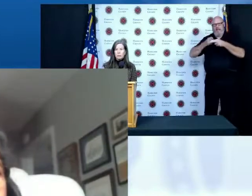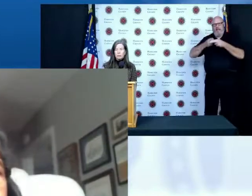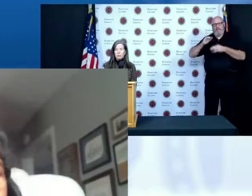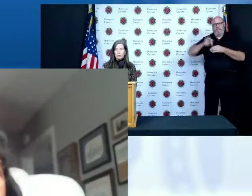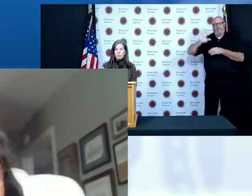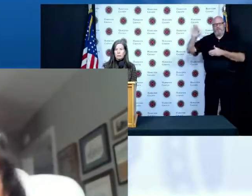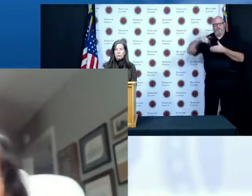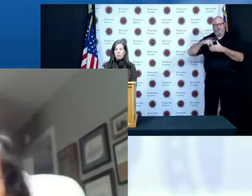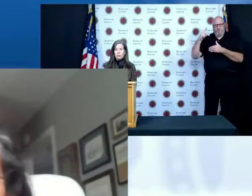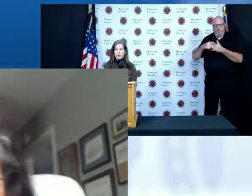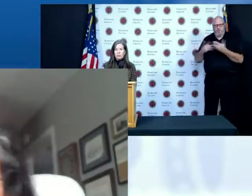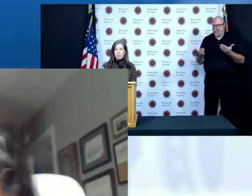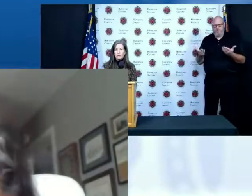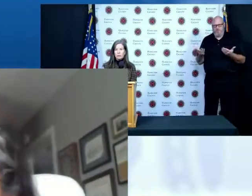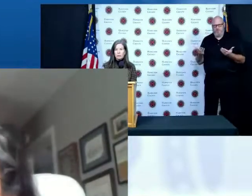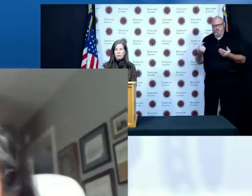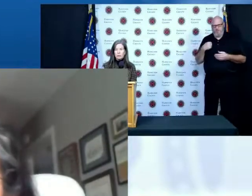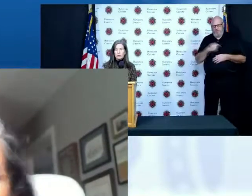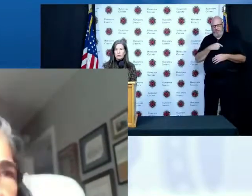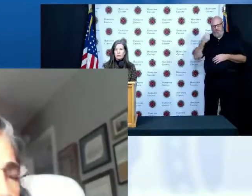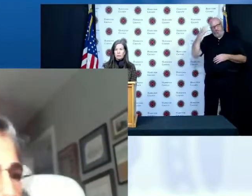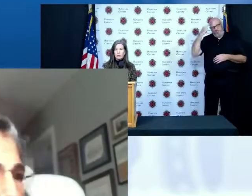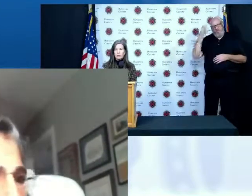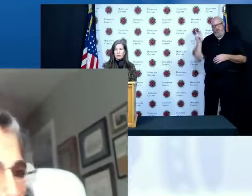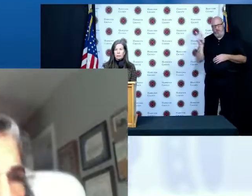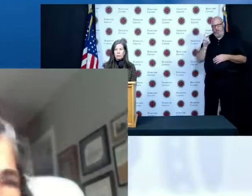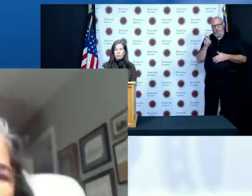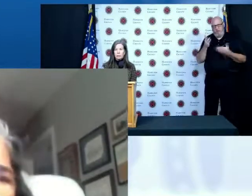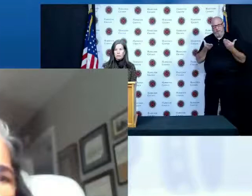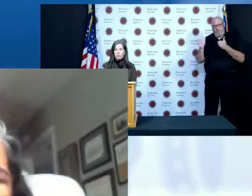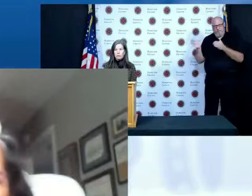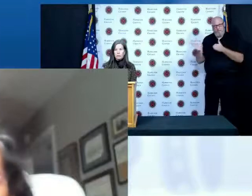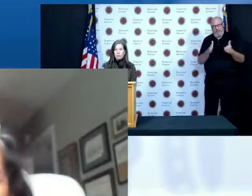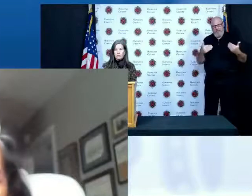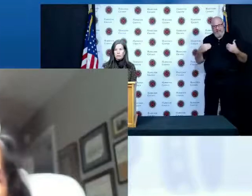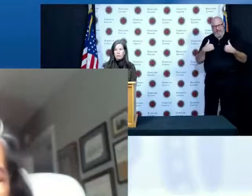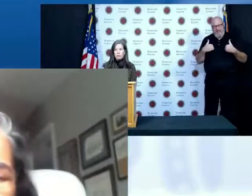didn't know for certain is does this confirm what you know what what did you make of that